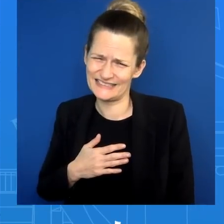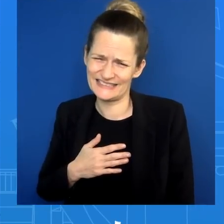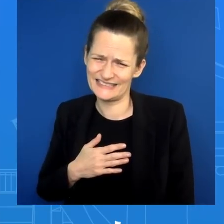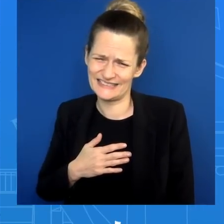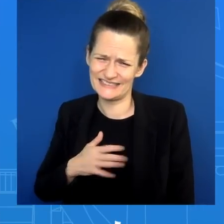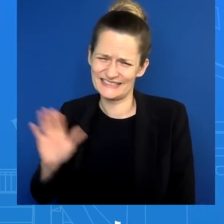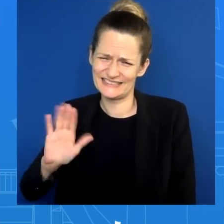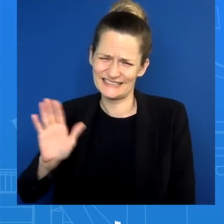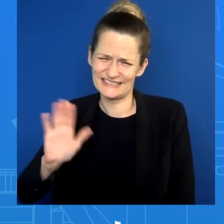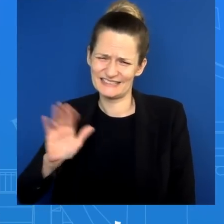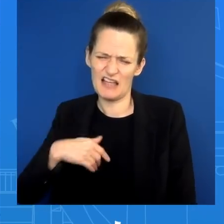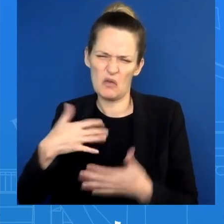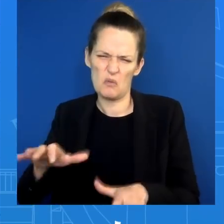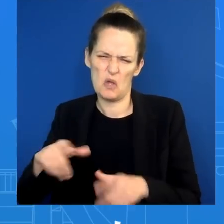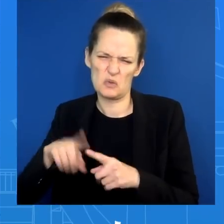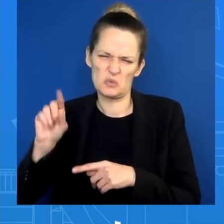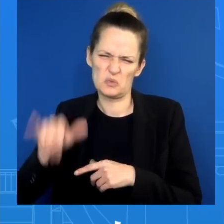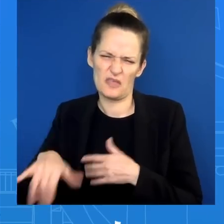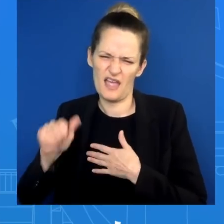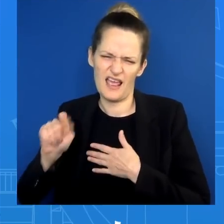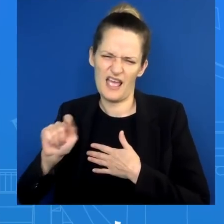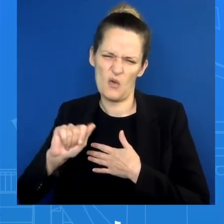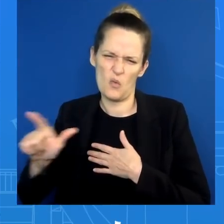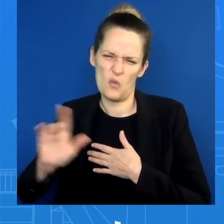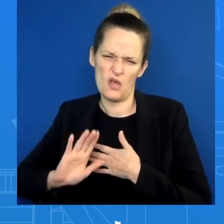and being and being responsible and doing the right thing.